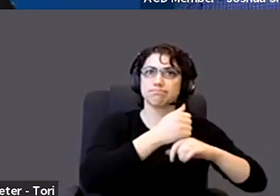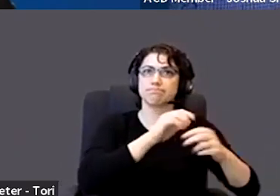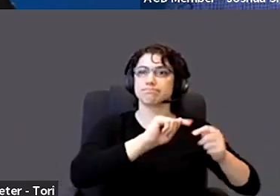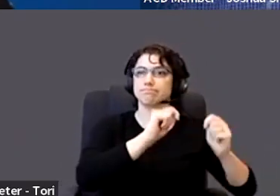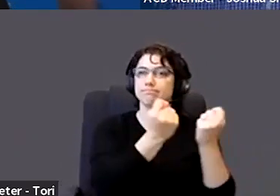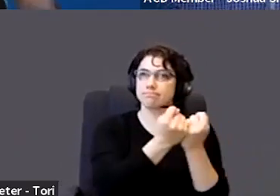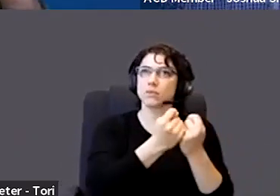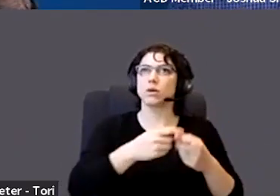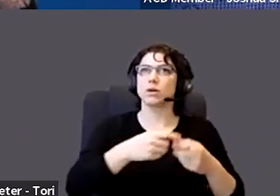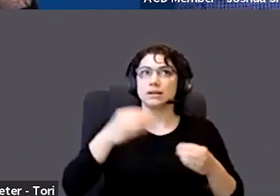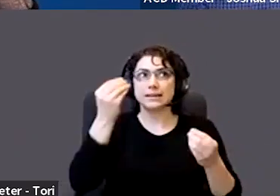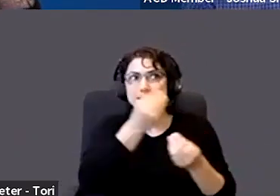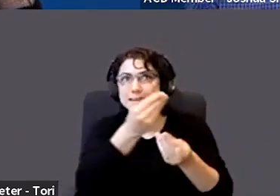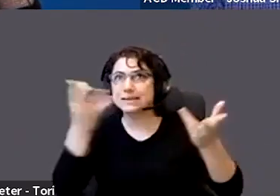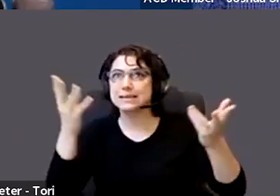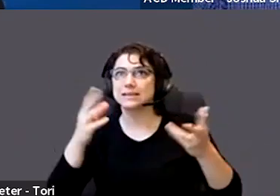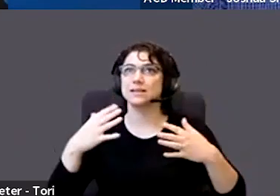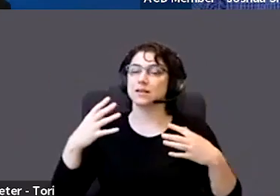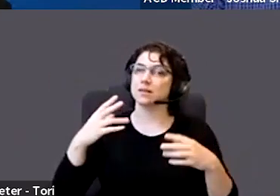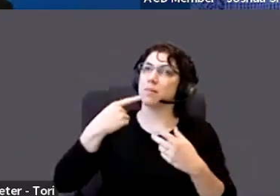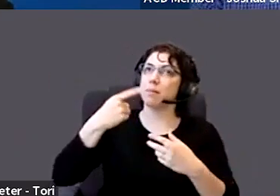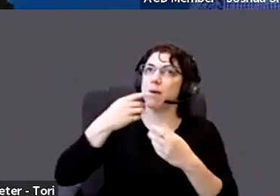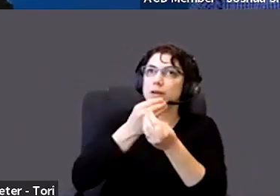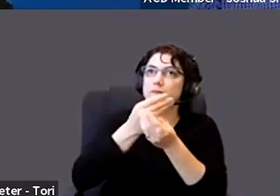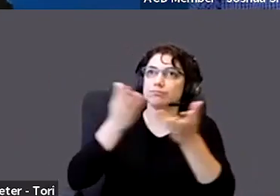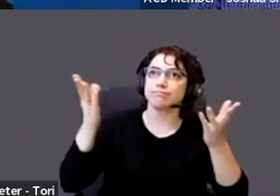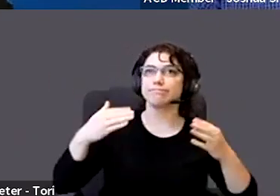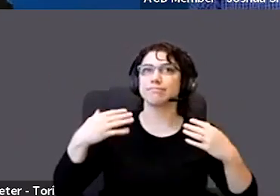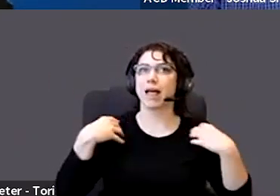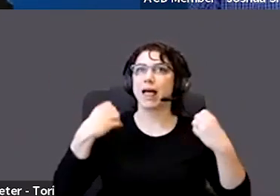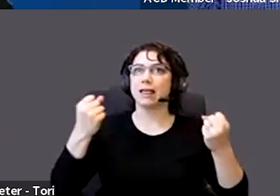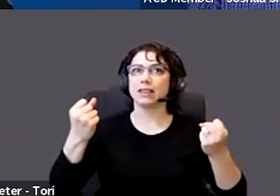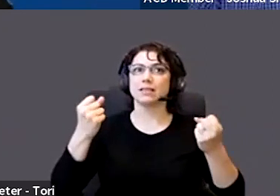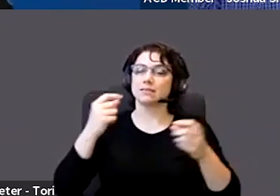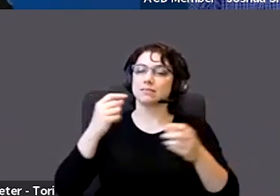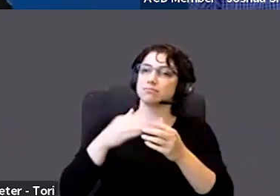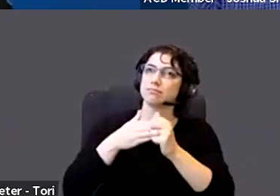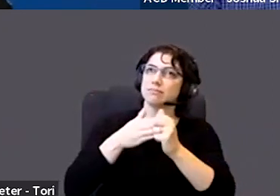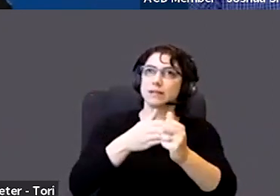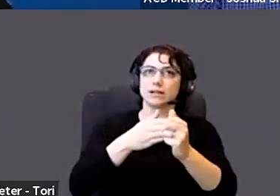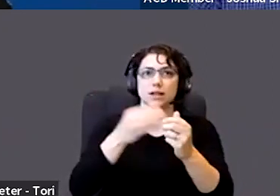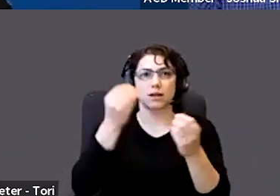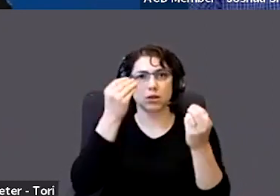and their partners, providing advanced notice of the timing and magnitude of the surge, as well as the severity